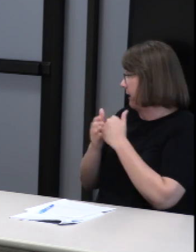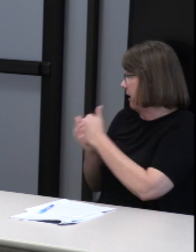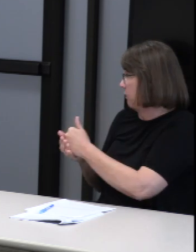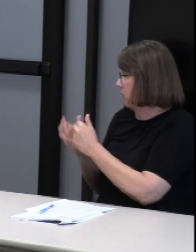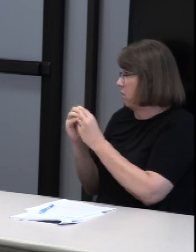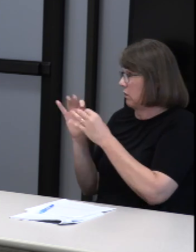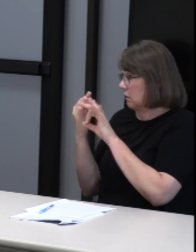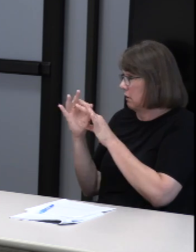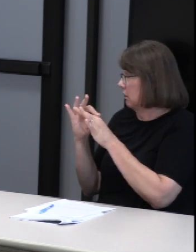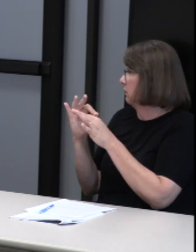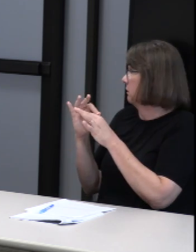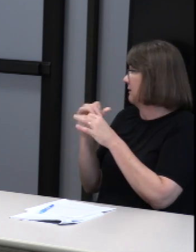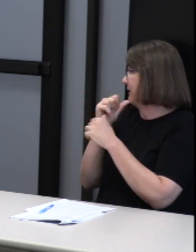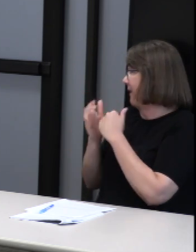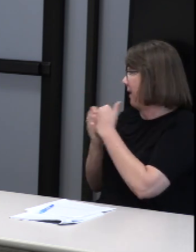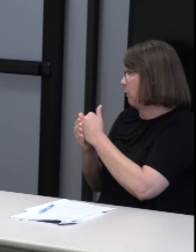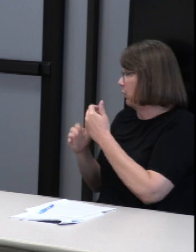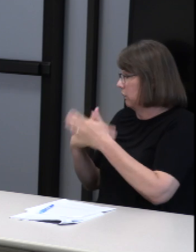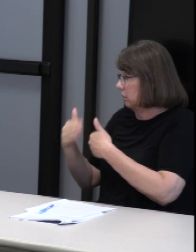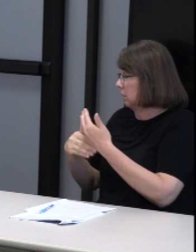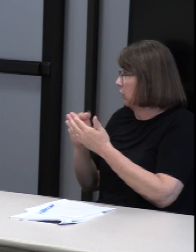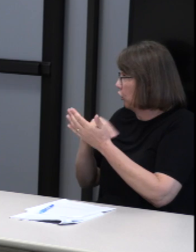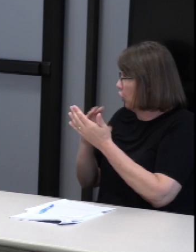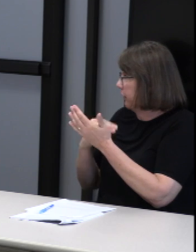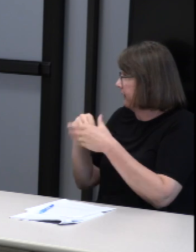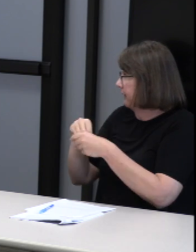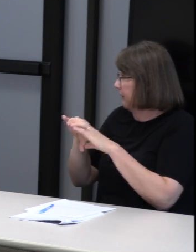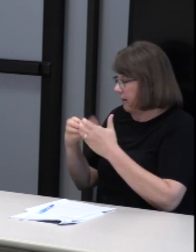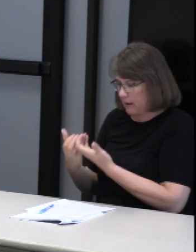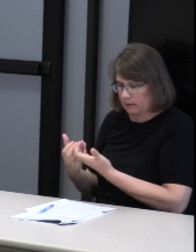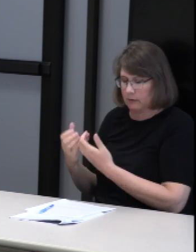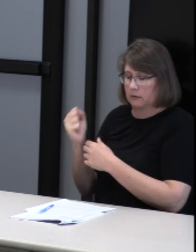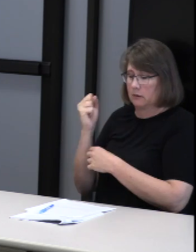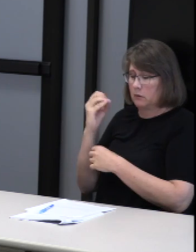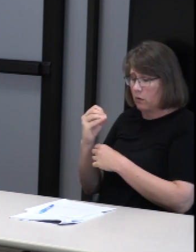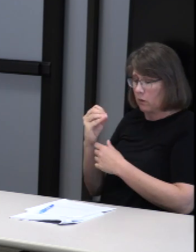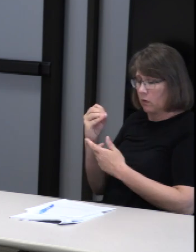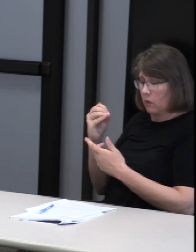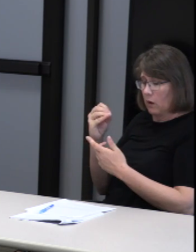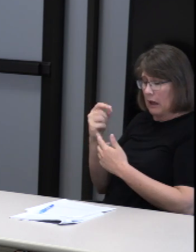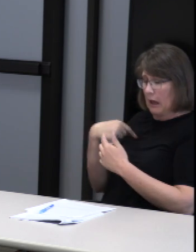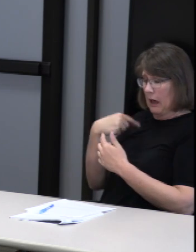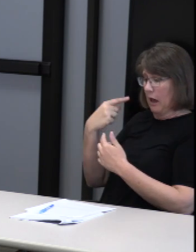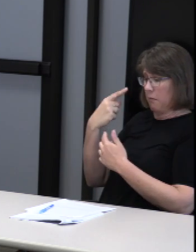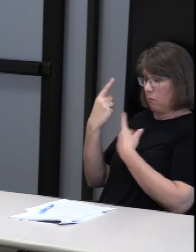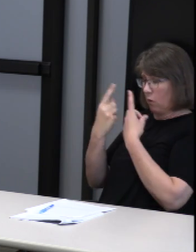The accuracy of the voice recognition software was not there and it was also a distraction to you.